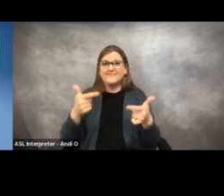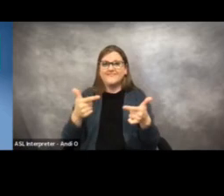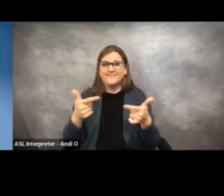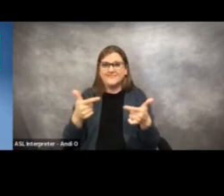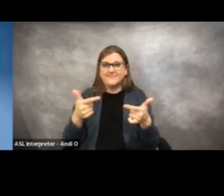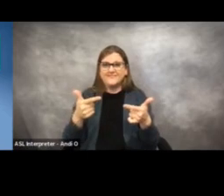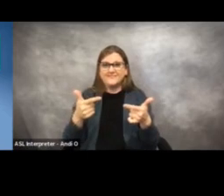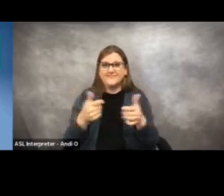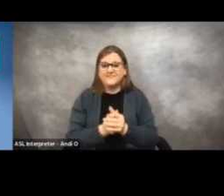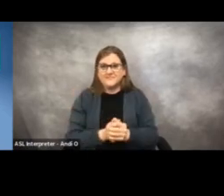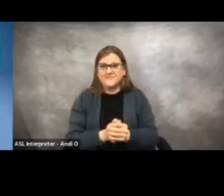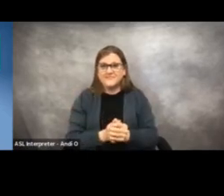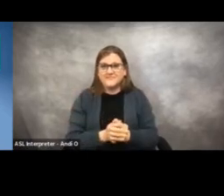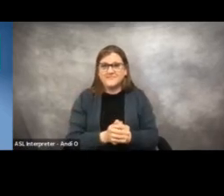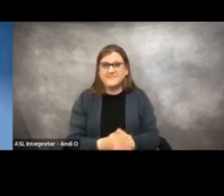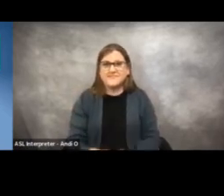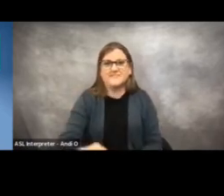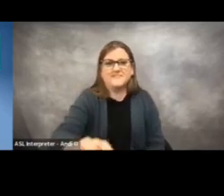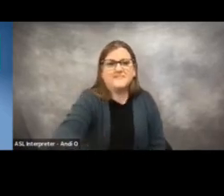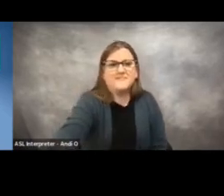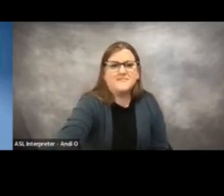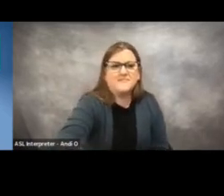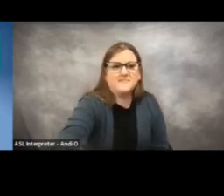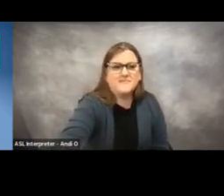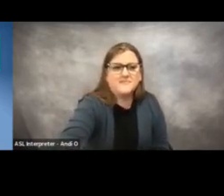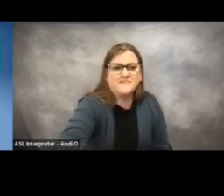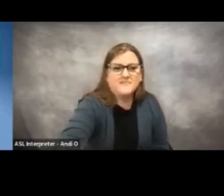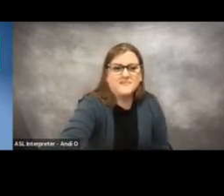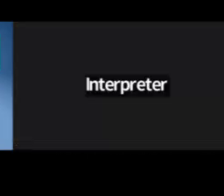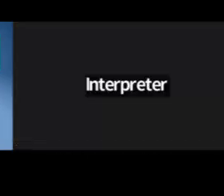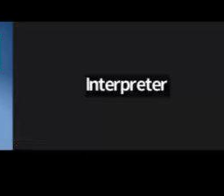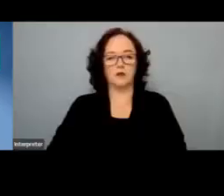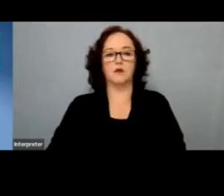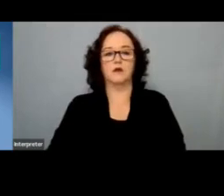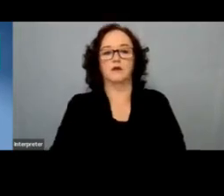that you can use with their Symptom Tracker, a hospital to school transition protocol, and this was developed because